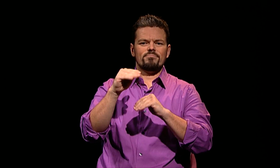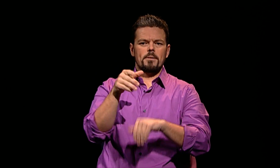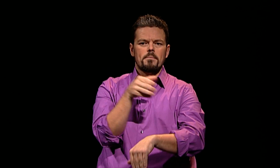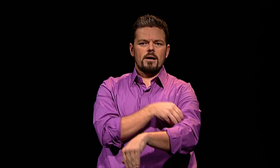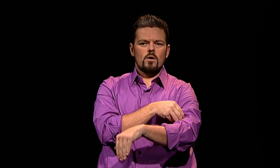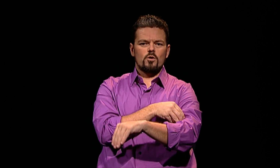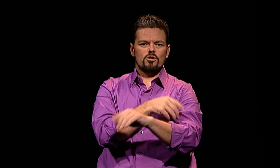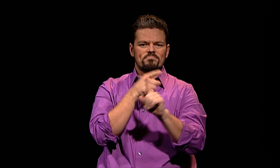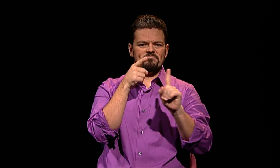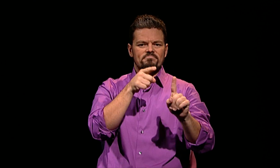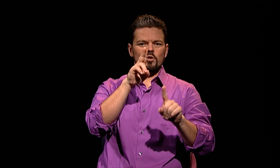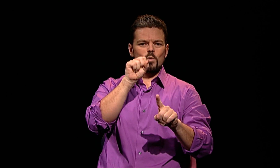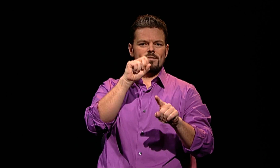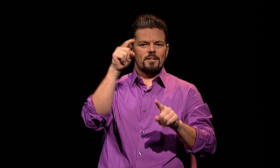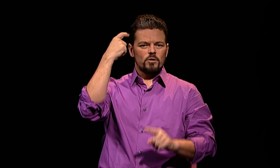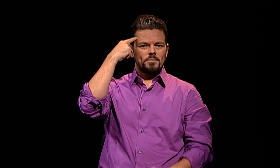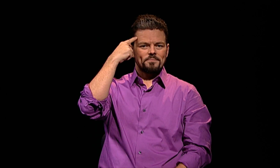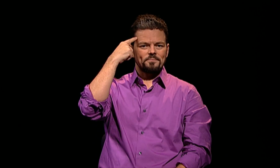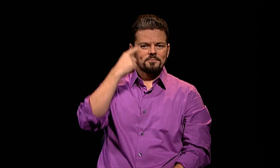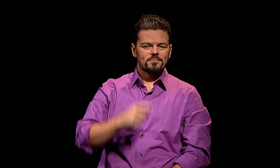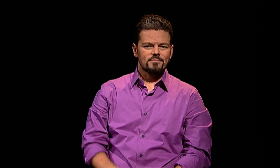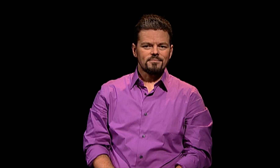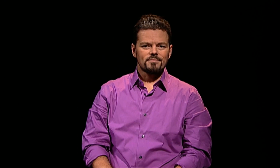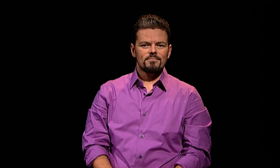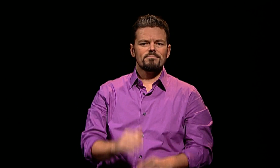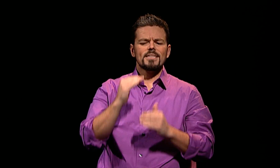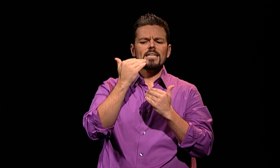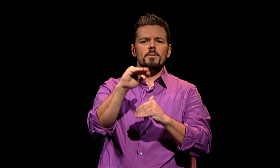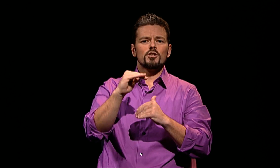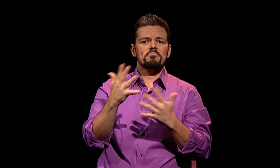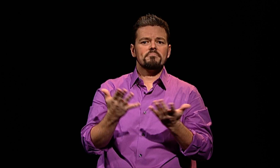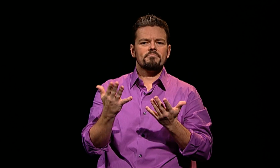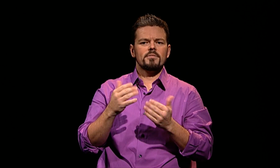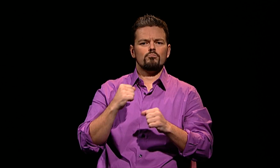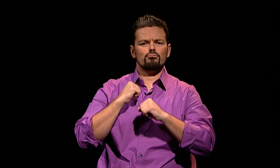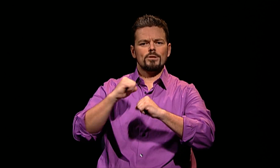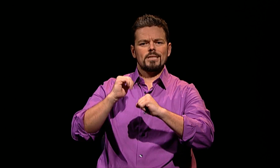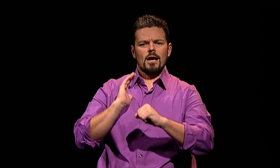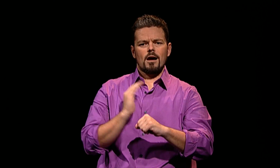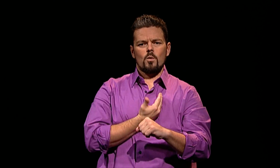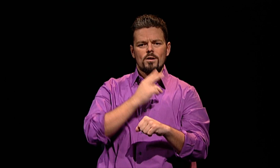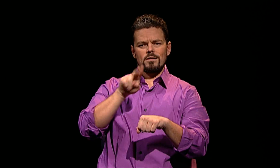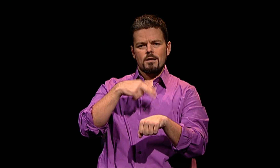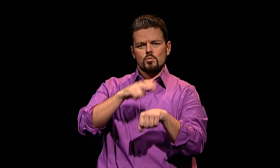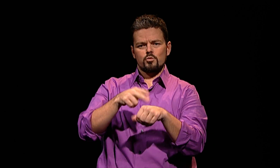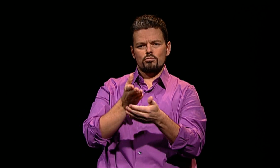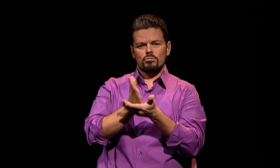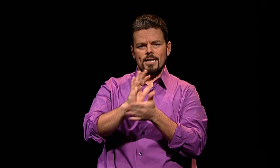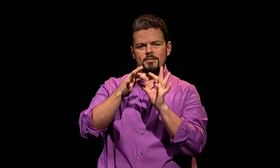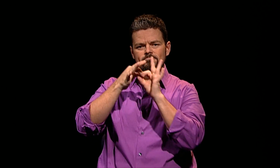WHICH LIMIT THE POWER OF THE U.S. GOVERNMENT. THESE LIMITATIONS PROTECT OUR NATURAL RIGHTS OF LIBERTY